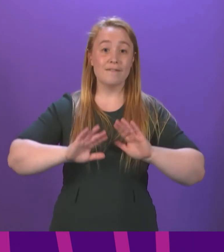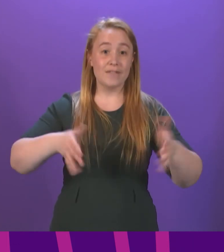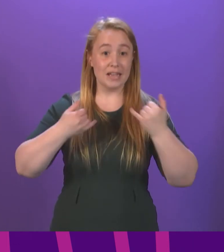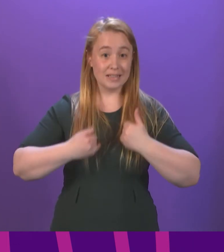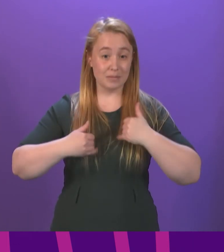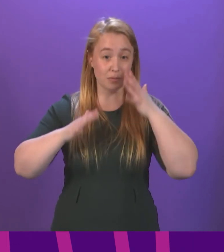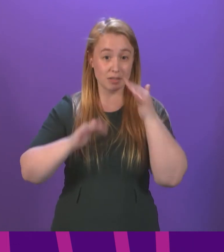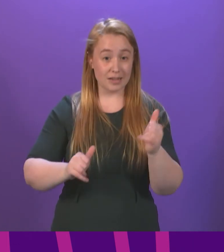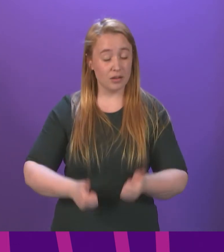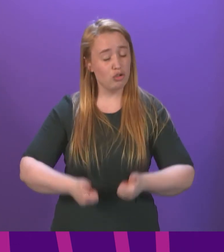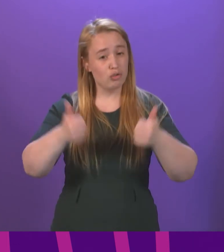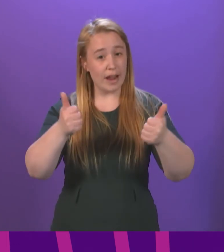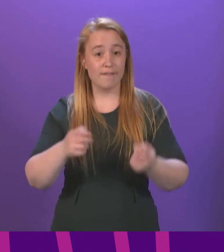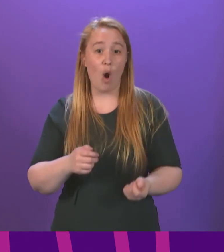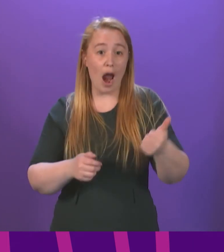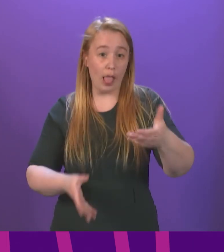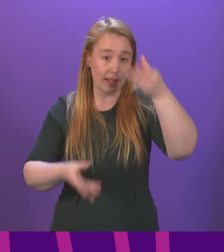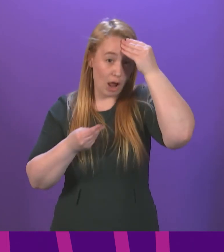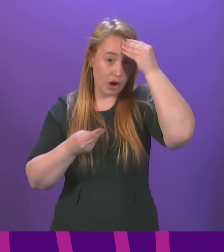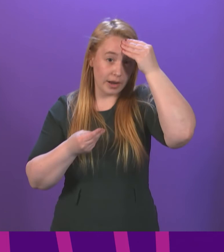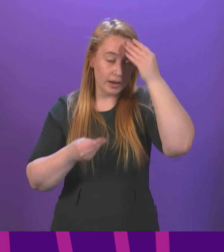for early learning and childcare settings, but what has been announced today falls way